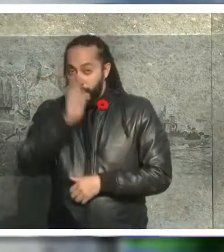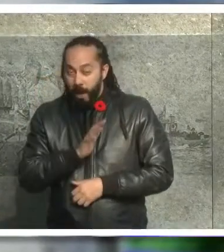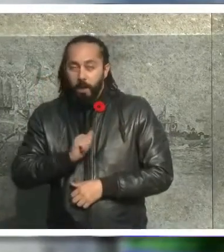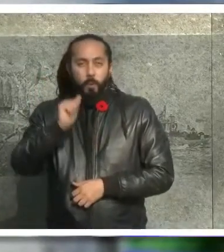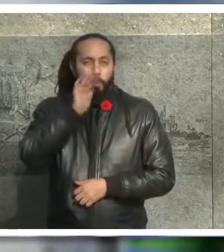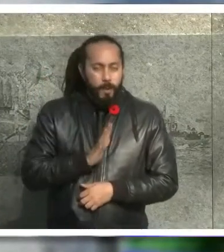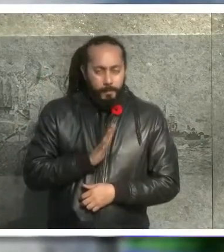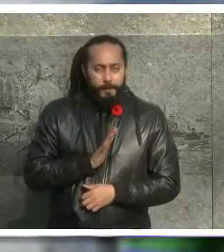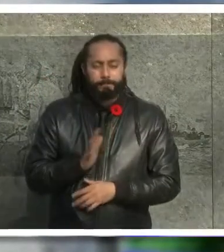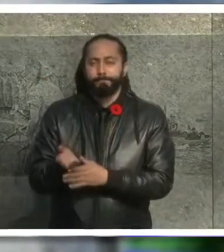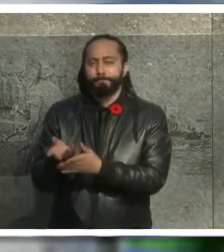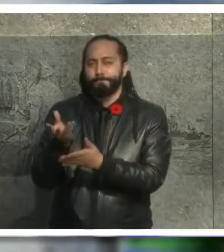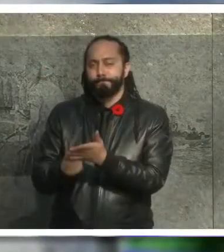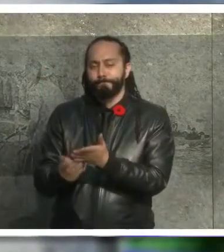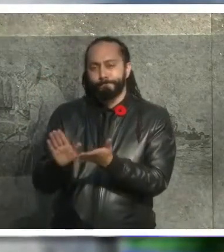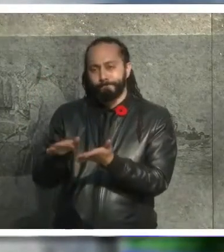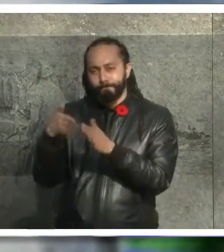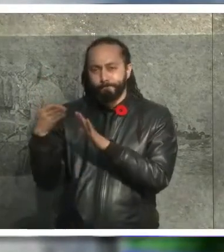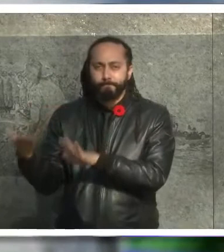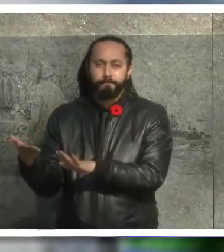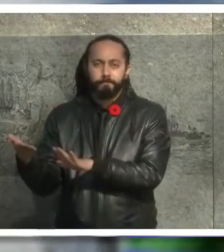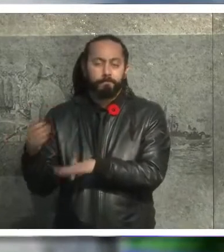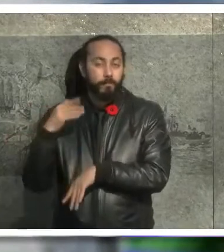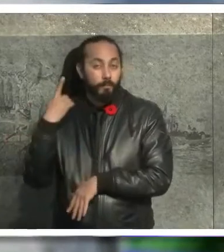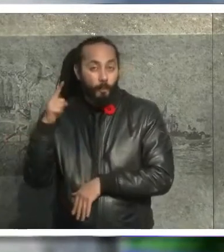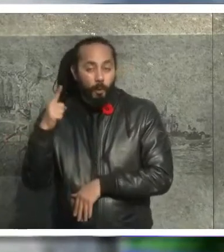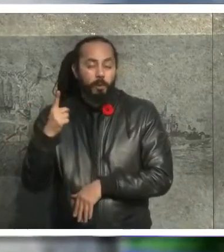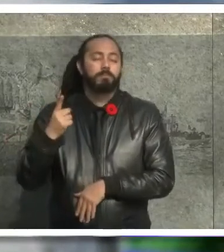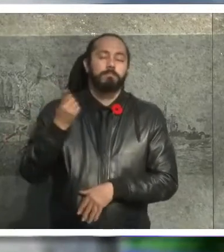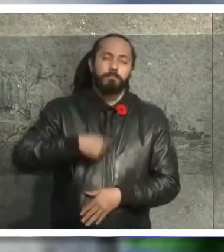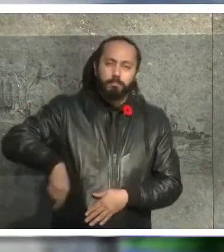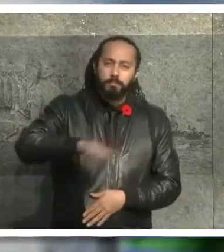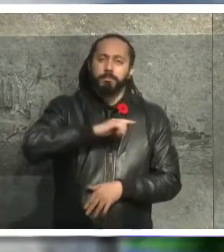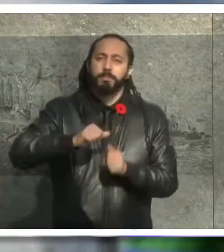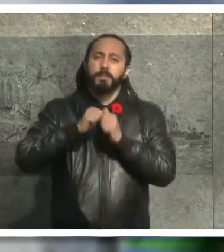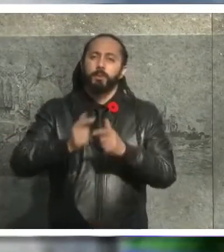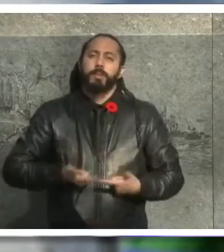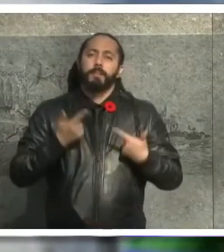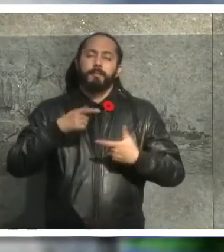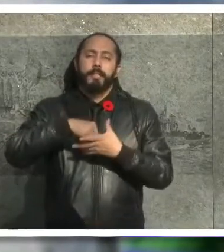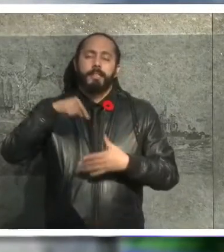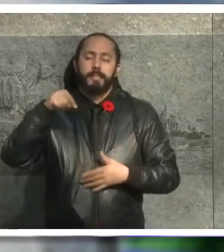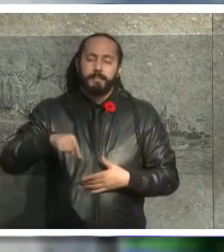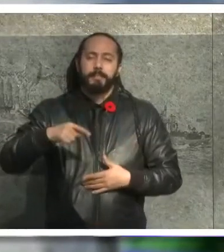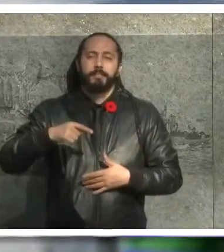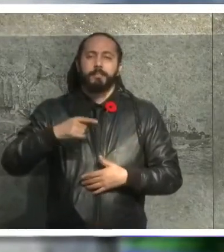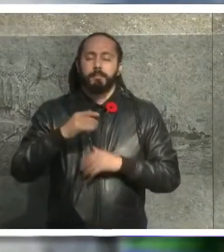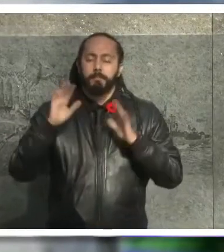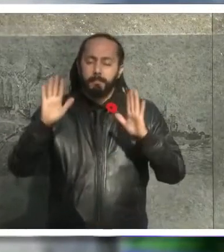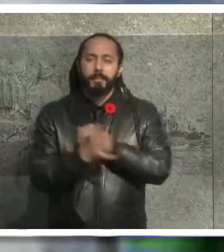of Canada. We honour the memory of brave men, women who made the ultimate sacrifice